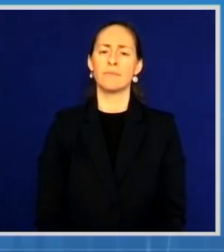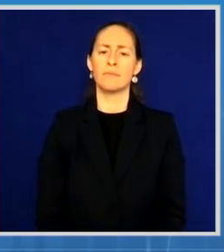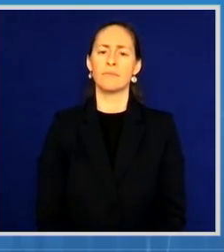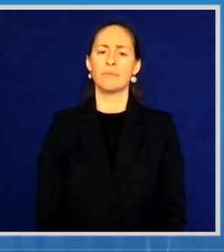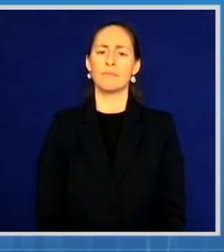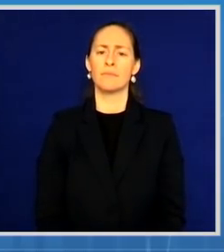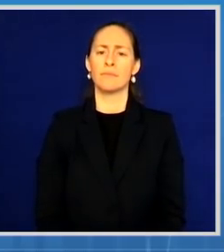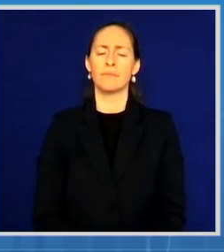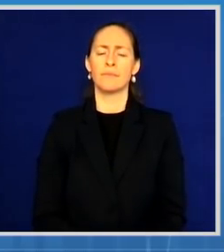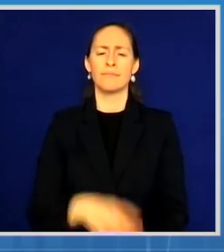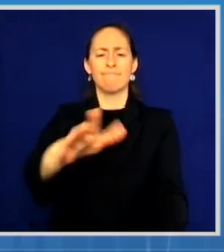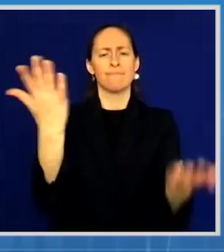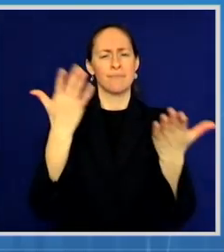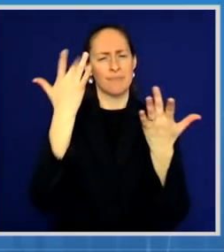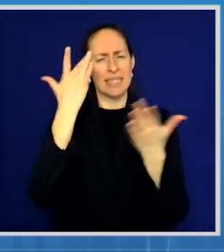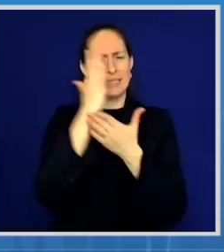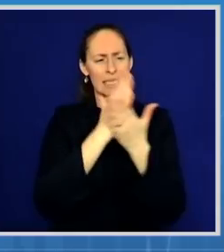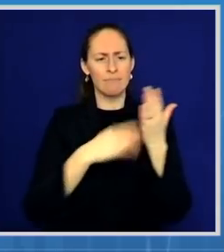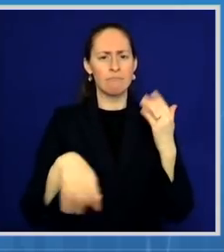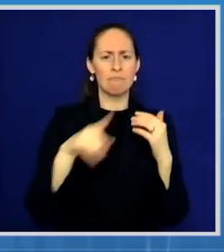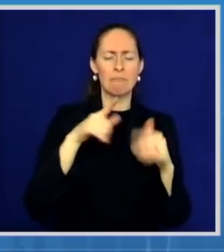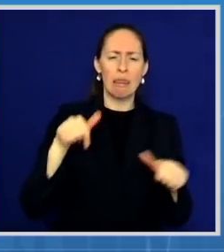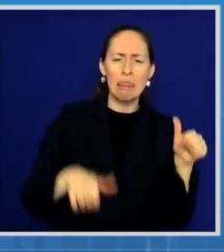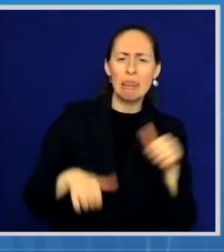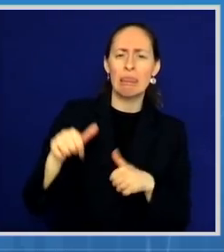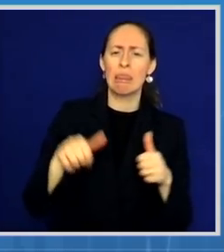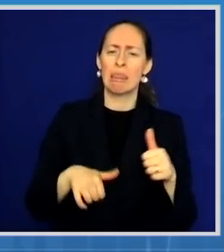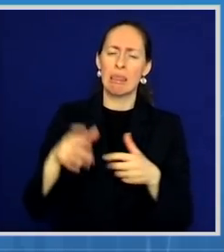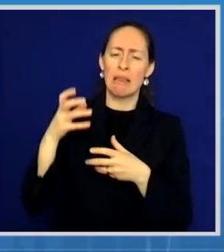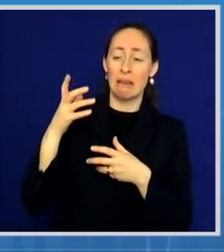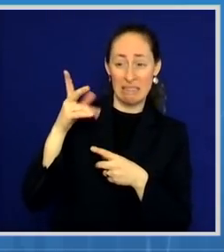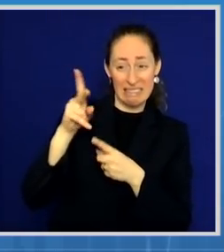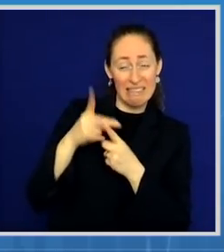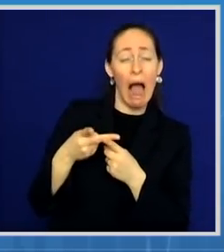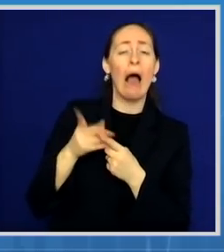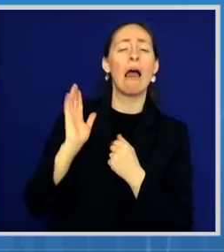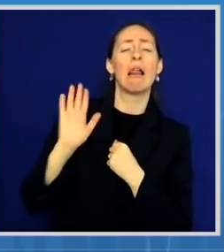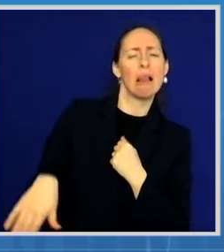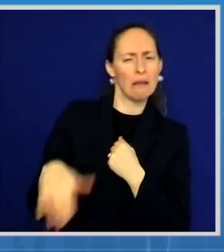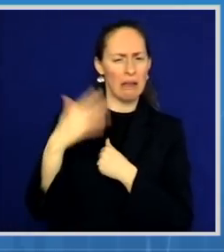about the importance of second doses when you talk to people and ask their opinion?